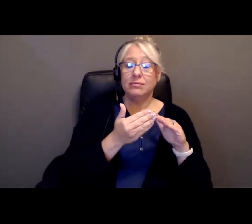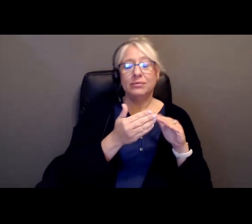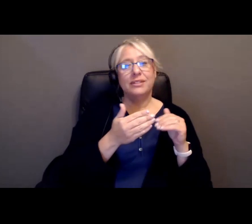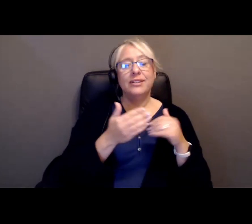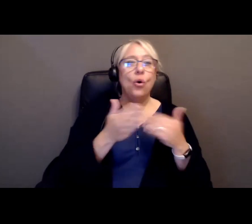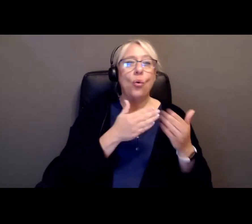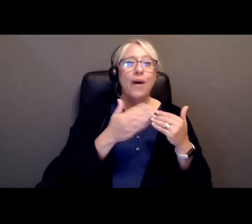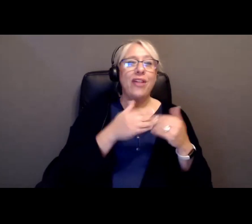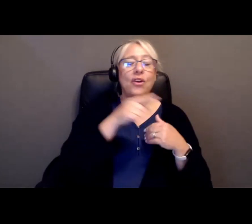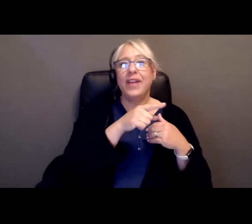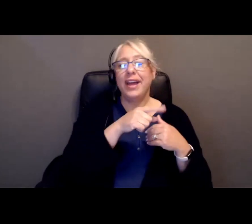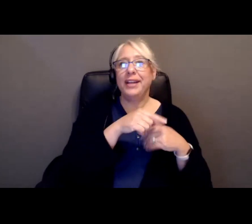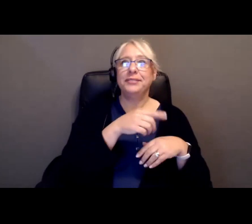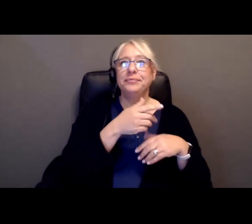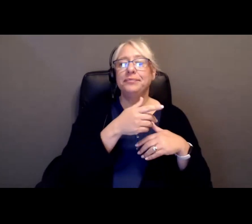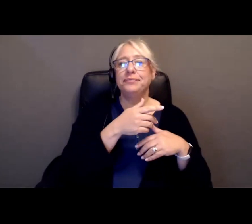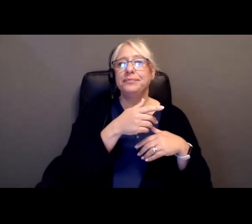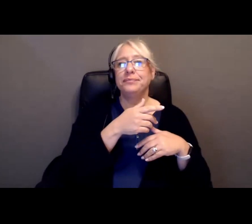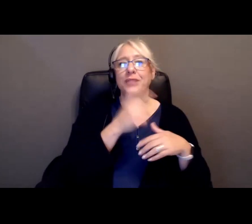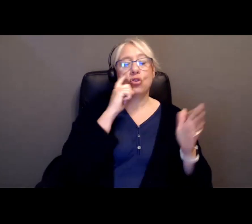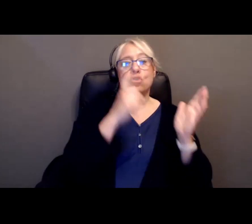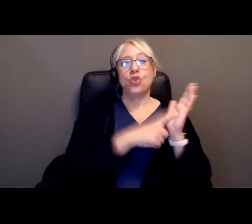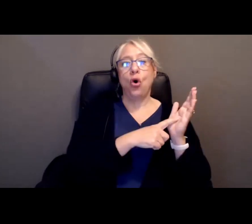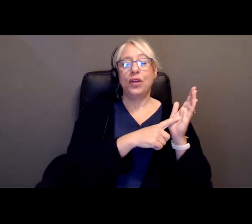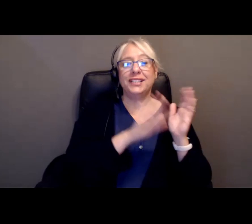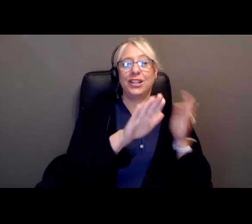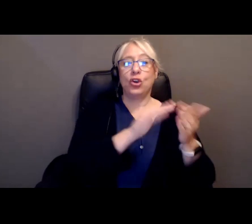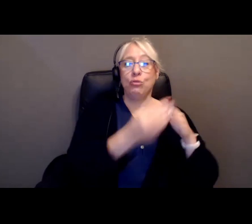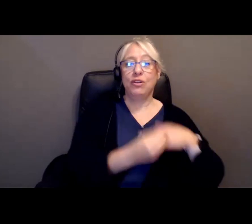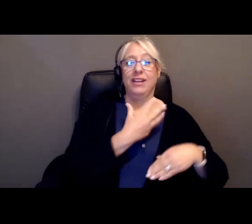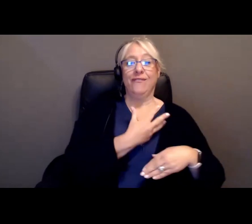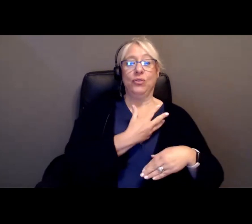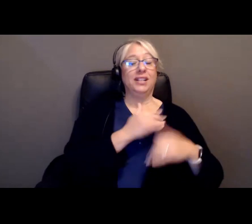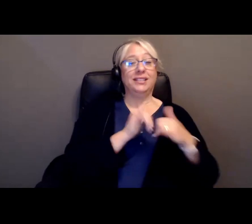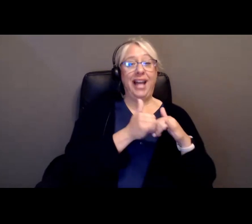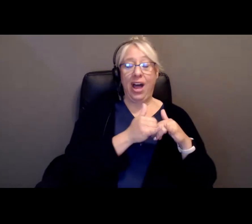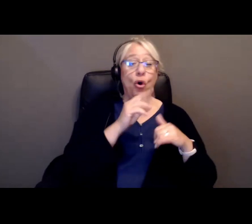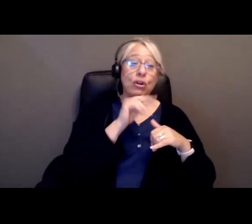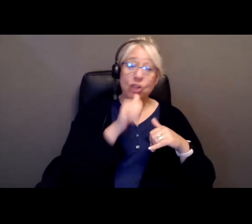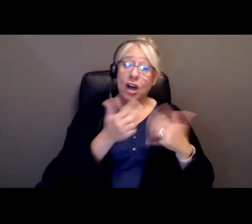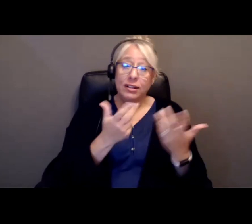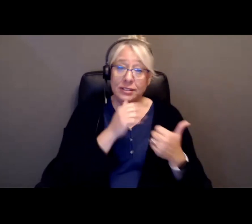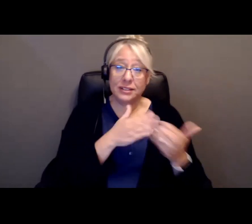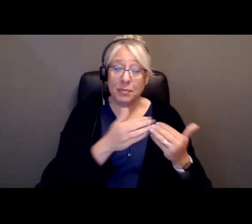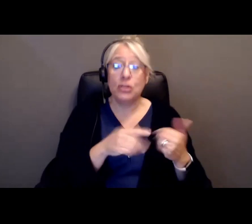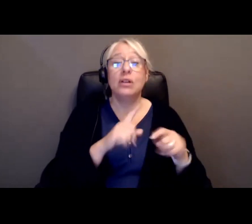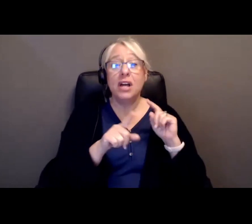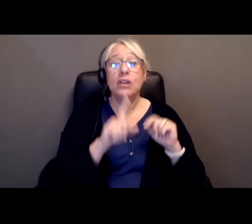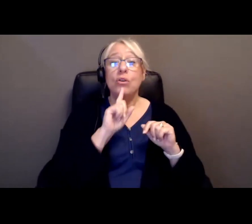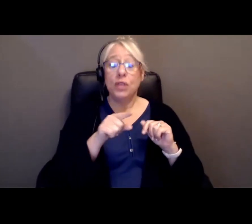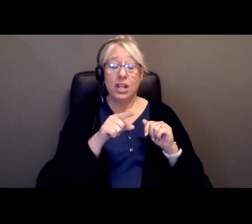community influence on themselves or not. So, it's really a matter of making choices that are